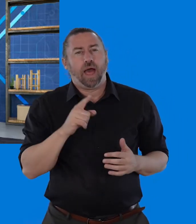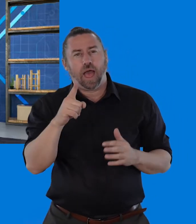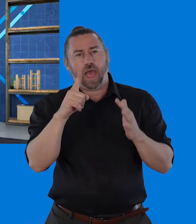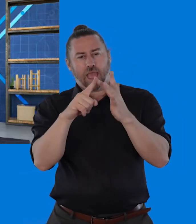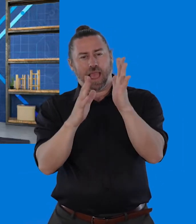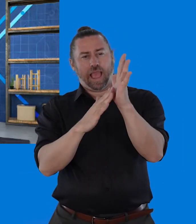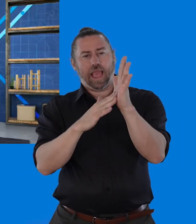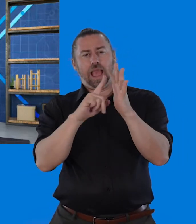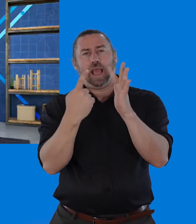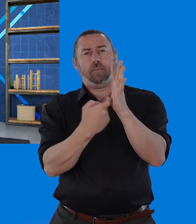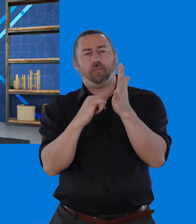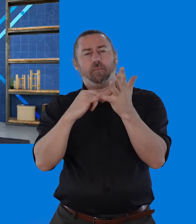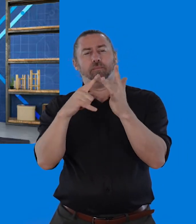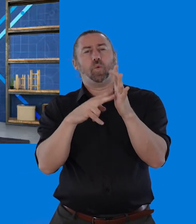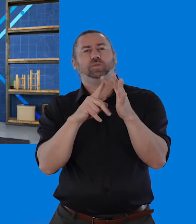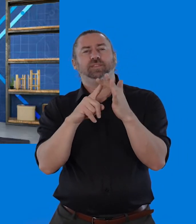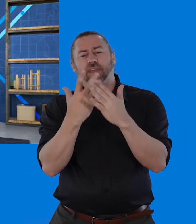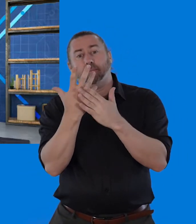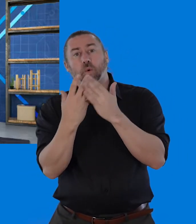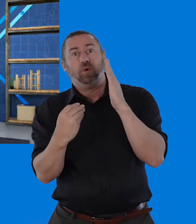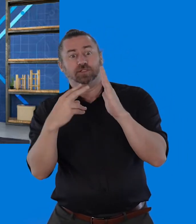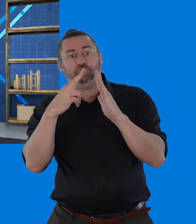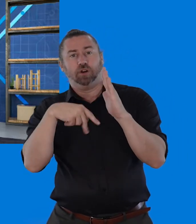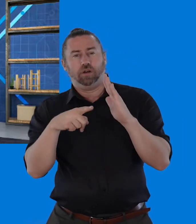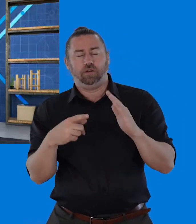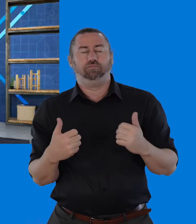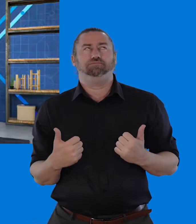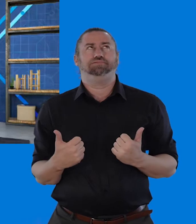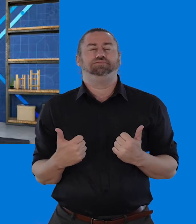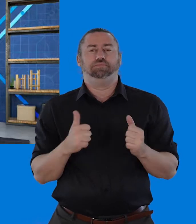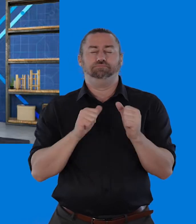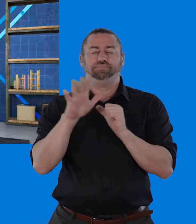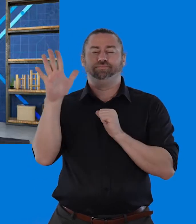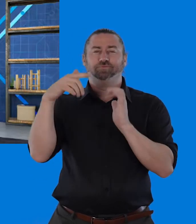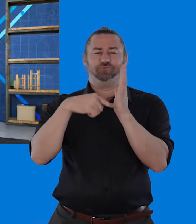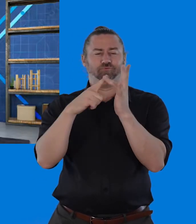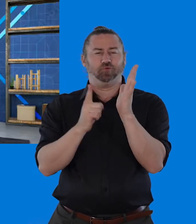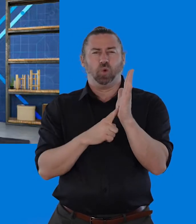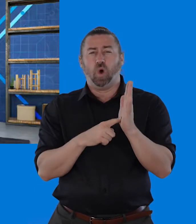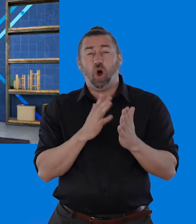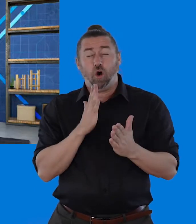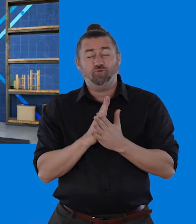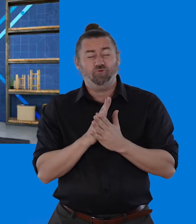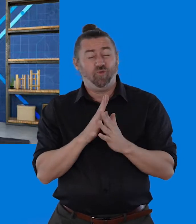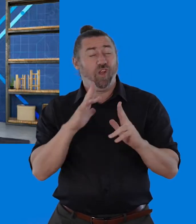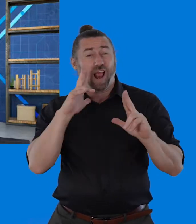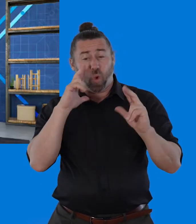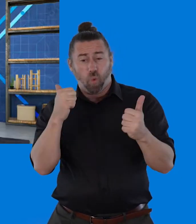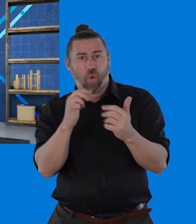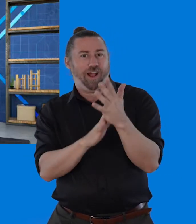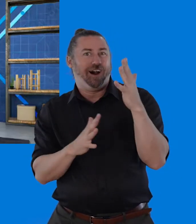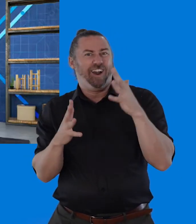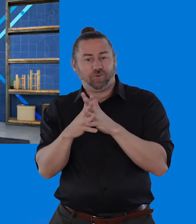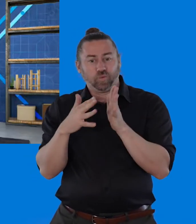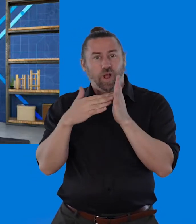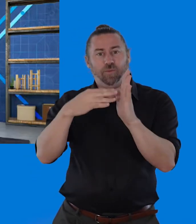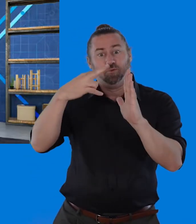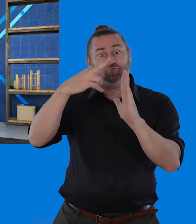It's certainly one of our best tools, and it's certainly cool and what it can do in terms of reading support. So, let's jump right in, shall we?